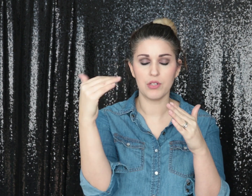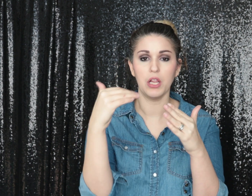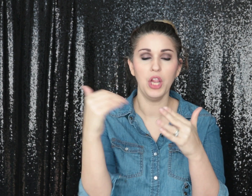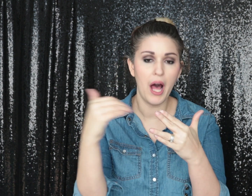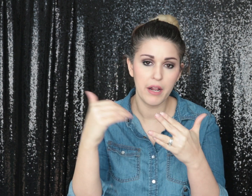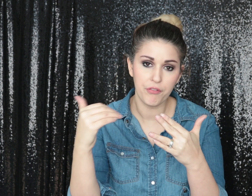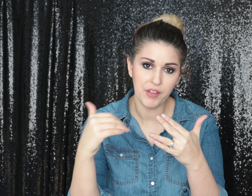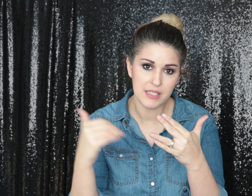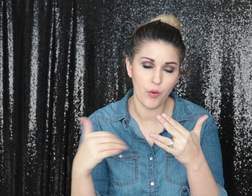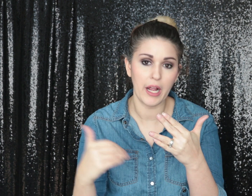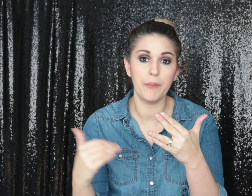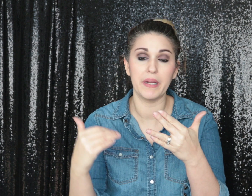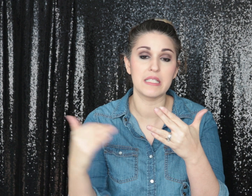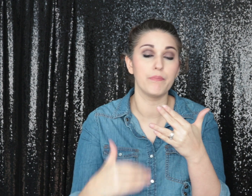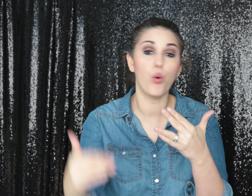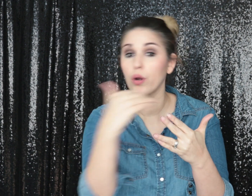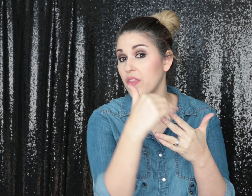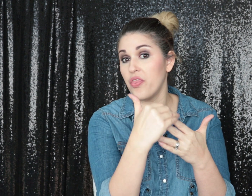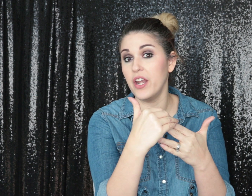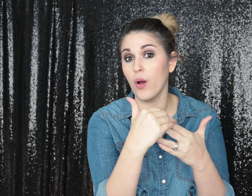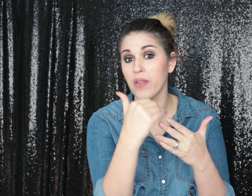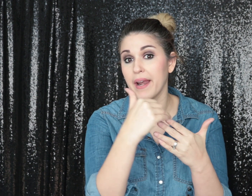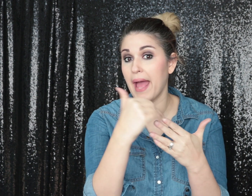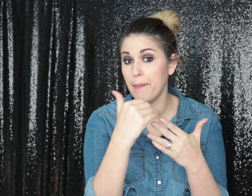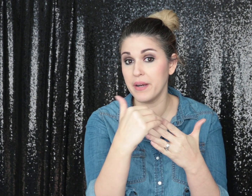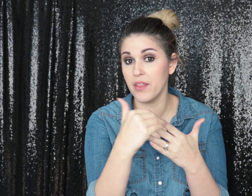there's a lot of things going on but it's important that they know that happened